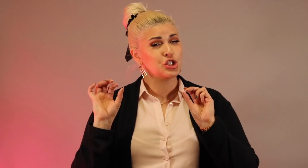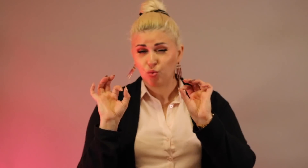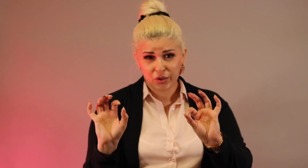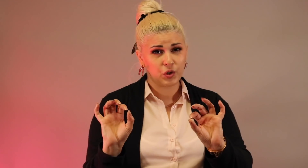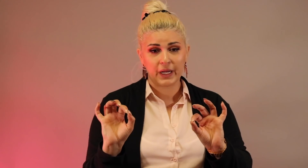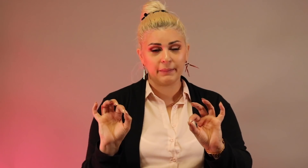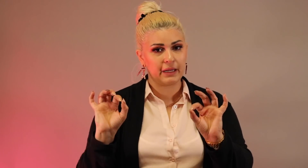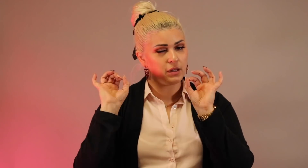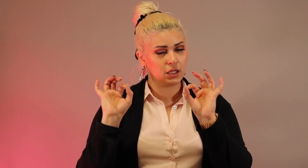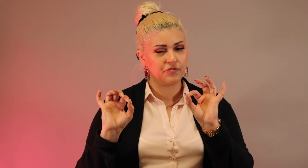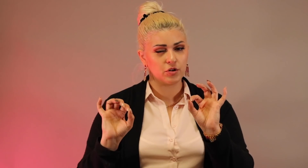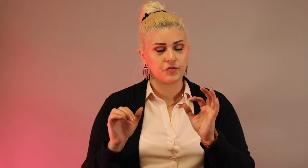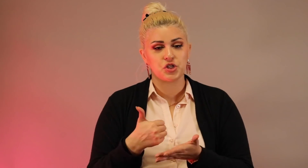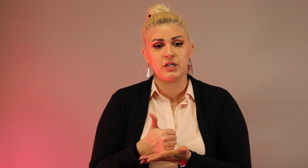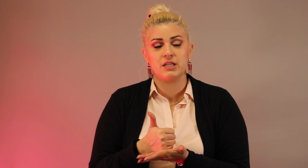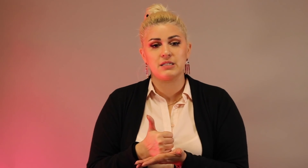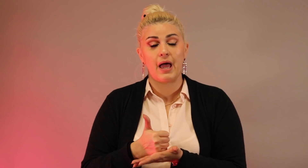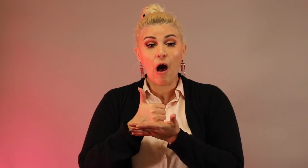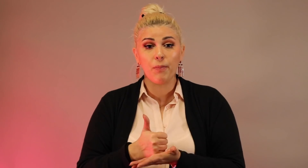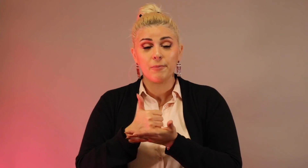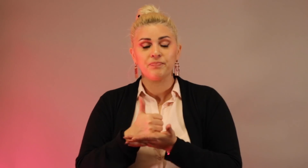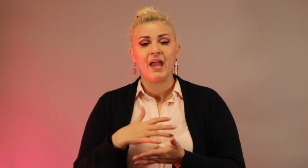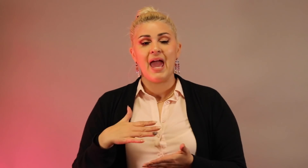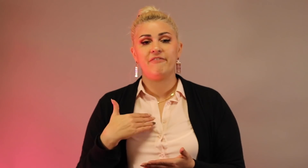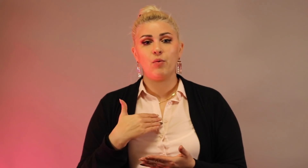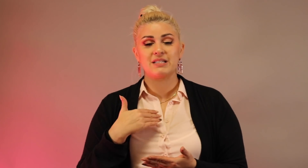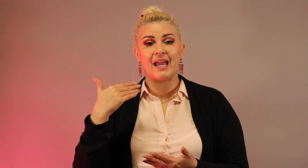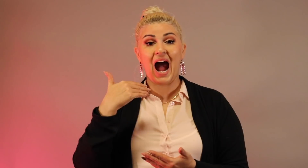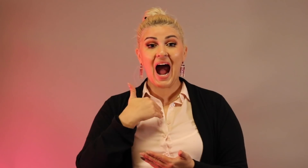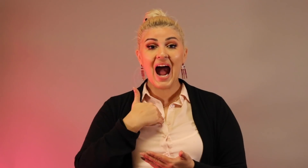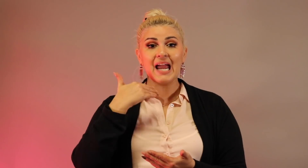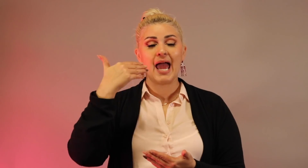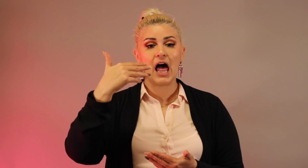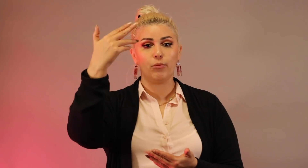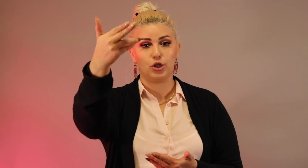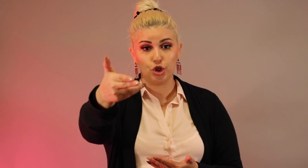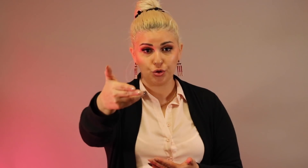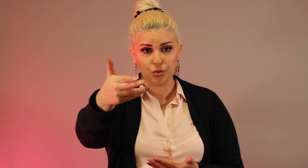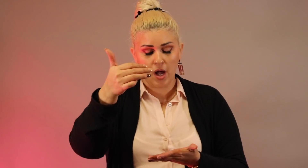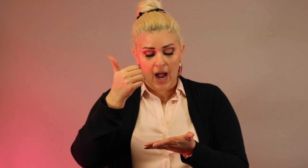So real quick, I'm gonna give you the CliffsNotes version. This is help. And if I want to say, I help you,